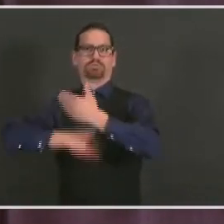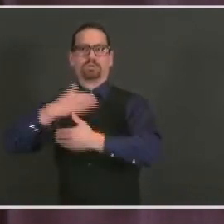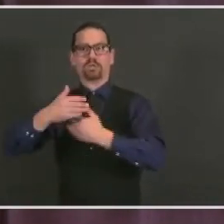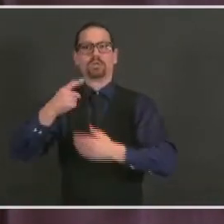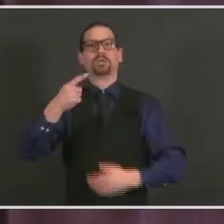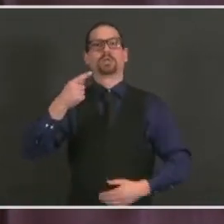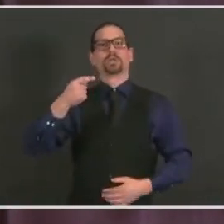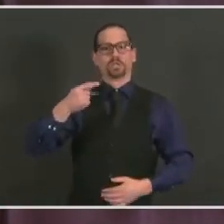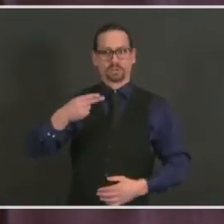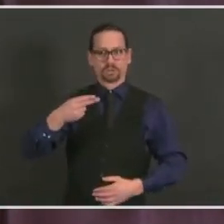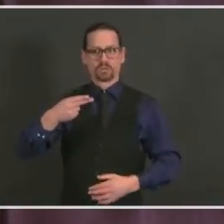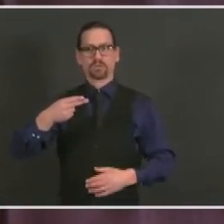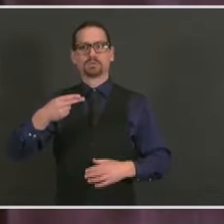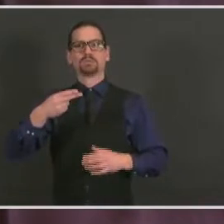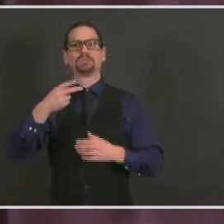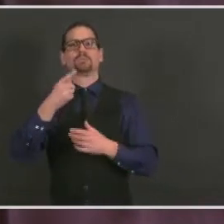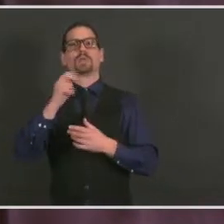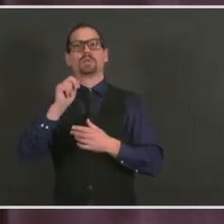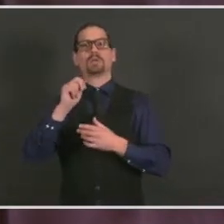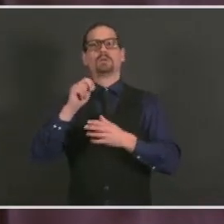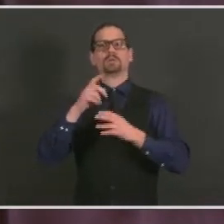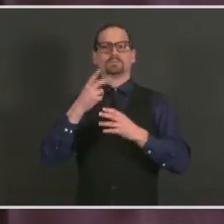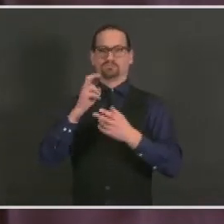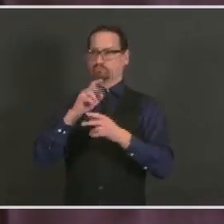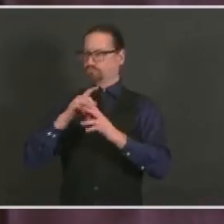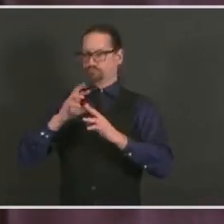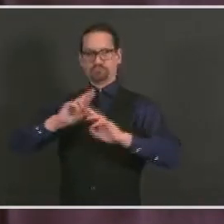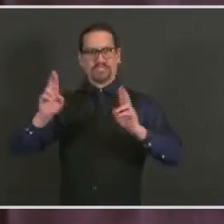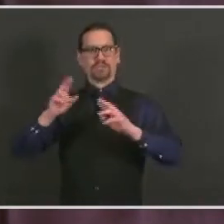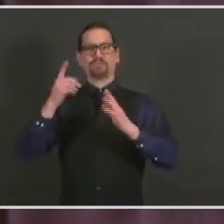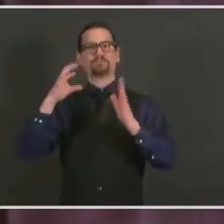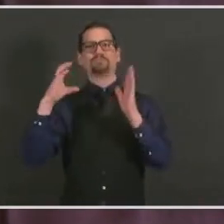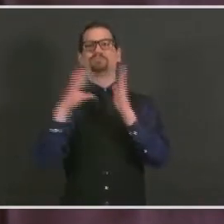START REGISTERING ON WEDNESDAY FOR APPOINTMENTS STARTING THURSDAY AND ON WEDNESDAY, 2